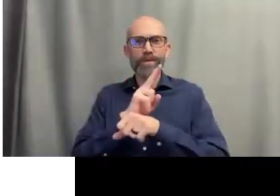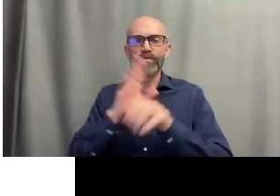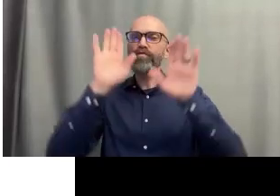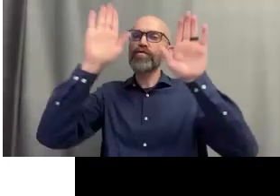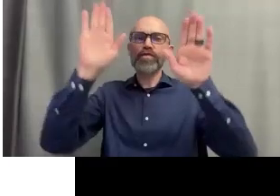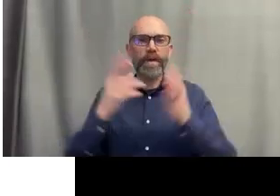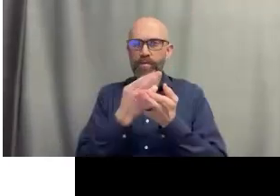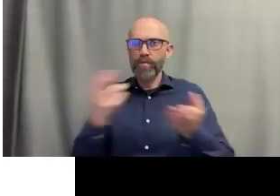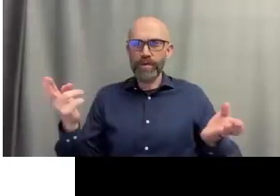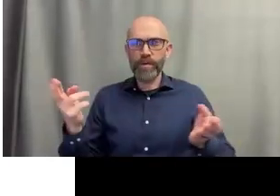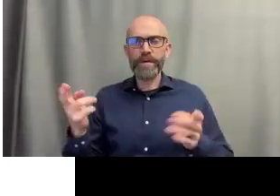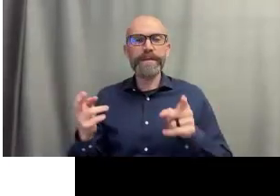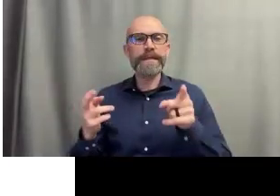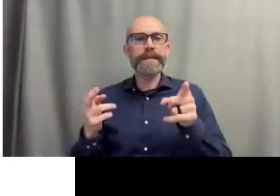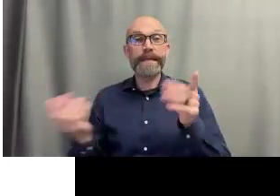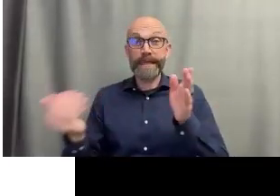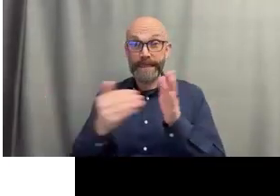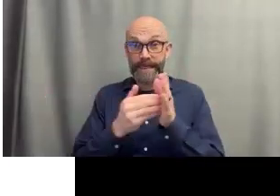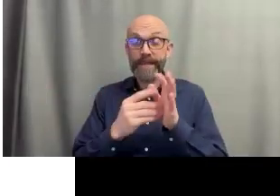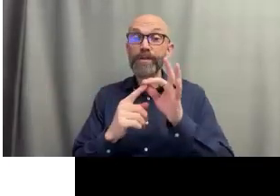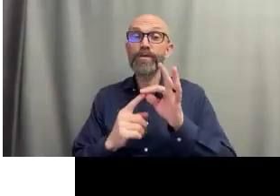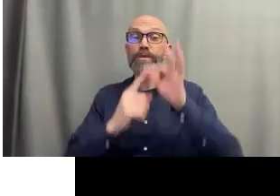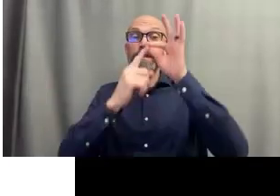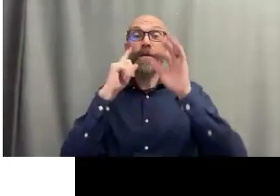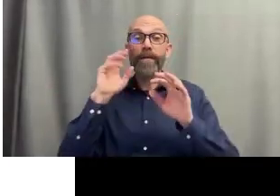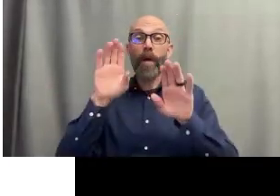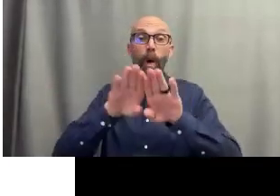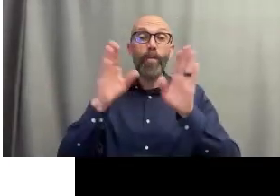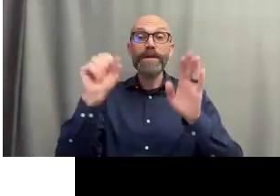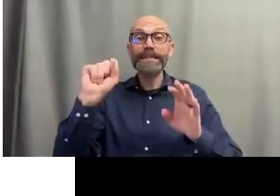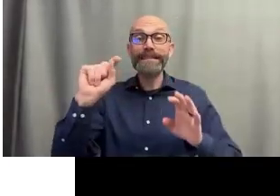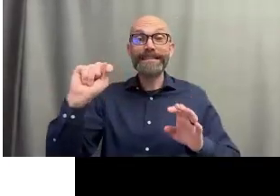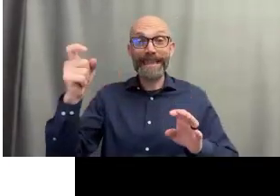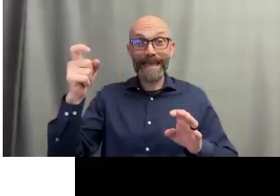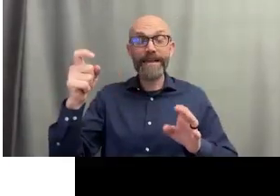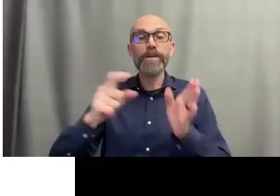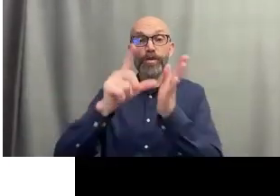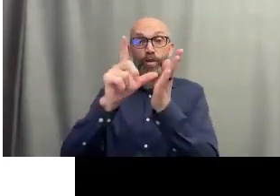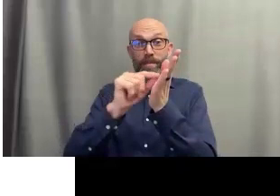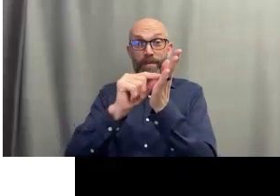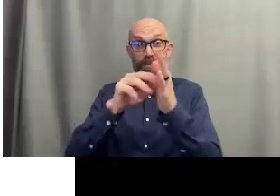These, again, are, unique to OpenStax. You publish through OpenStax when you write or contribute